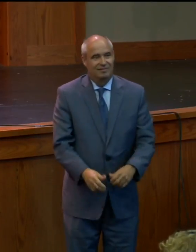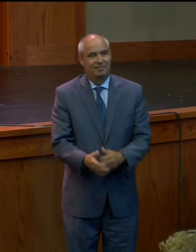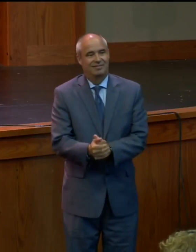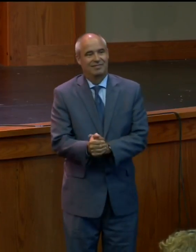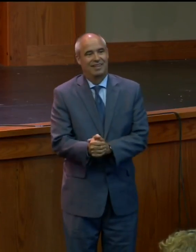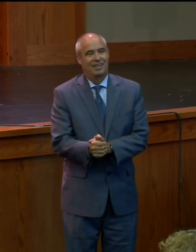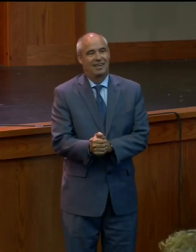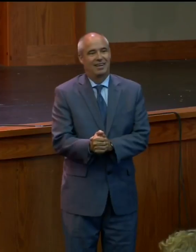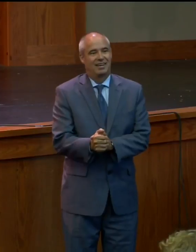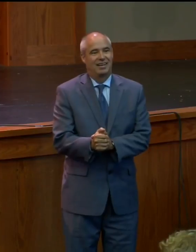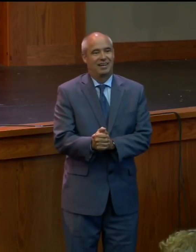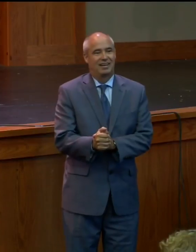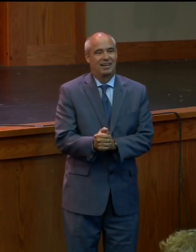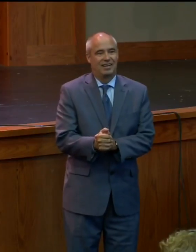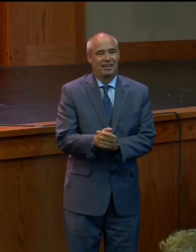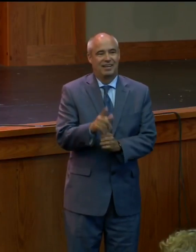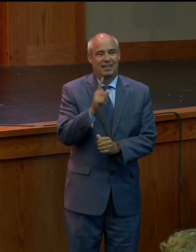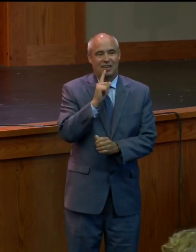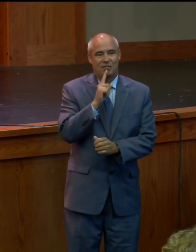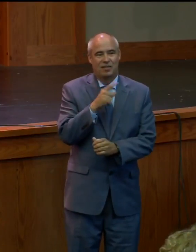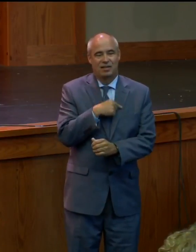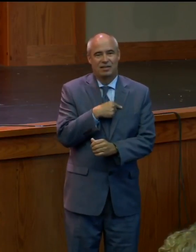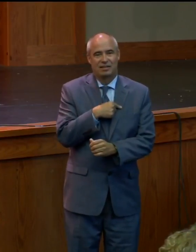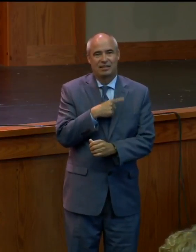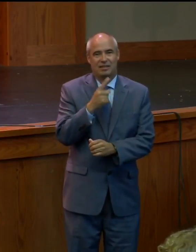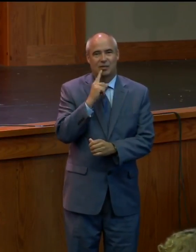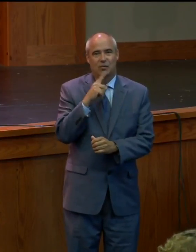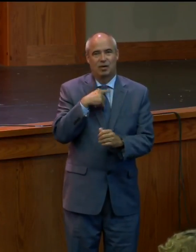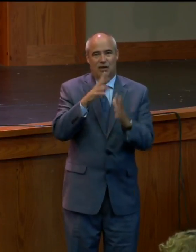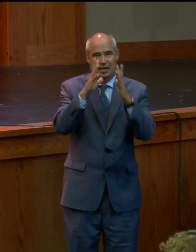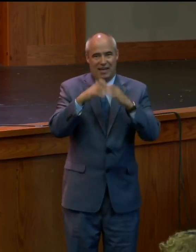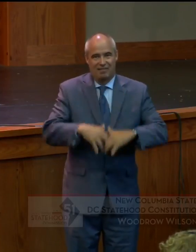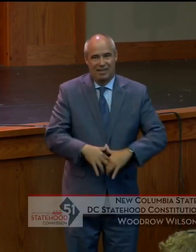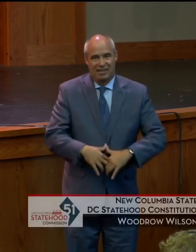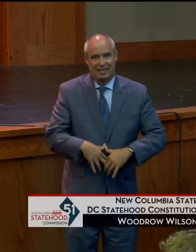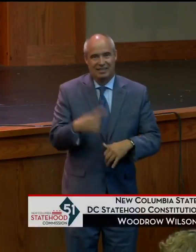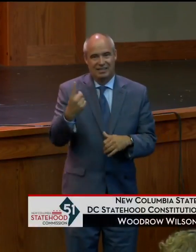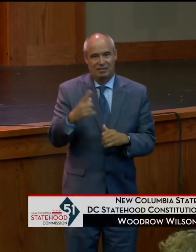I SORT OF EXPECTED THE CEILING TO CAVE IN OR SOMETHING LIKE THAT.